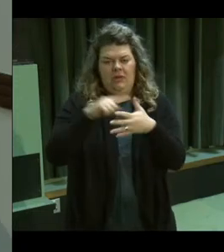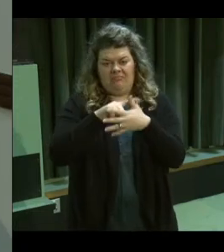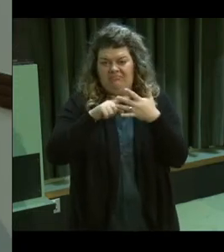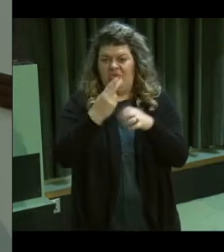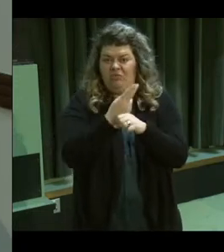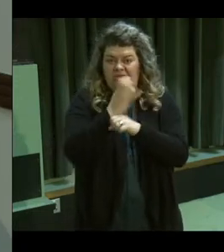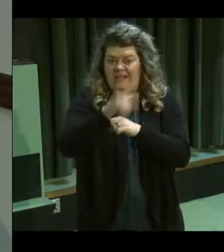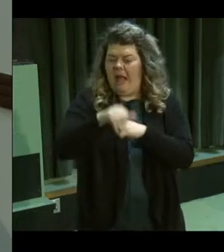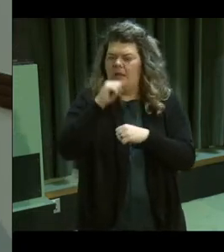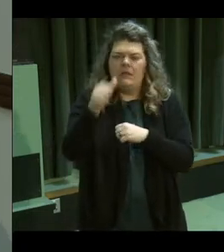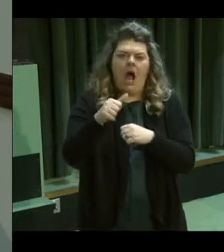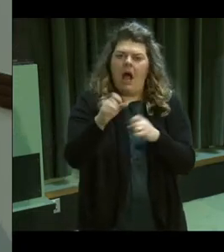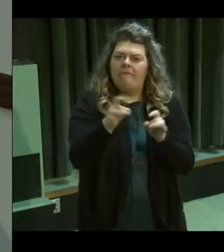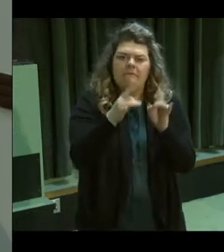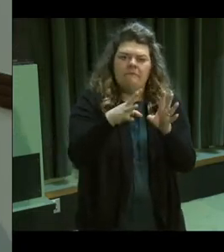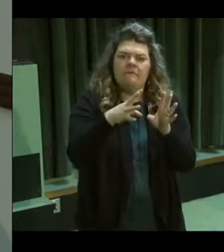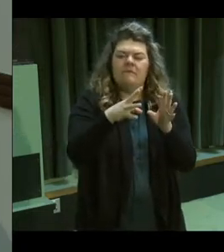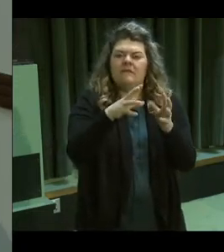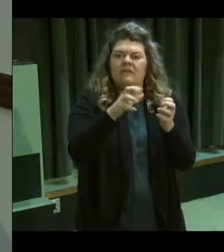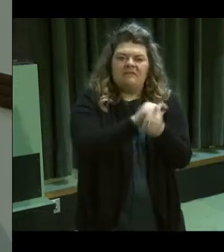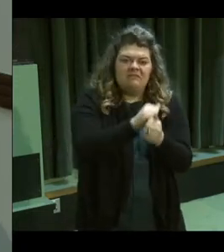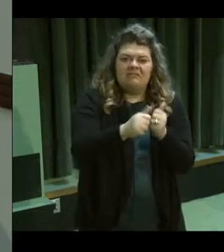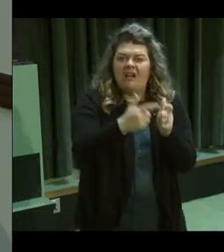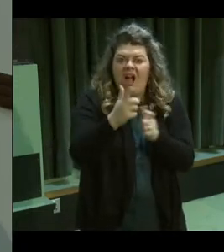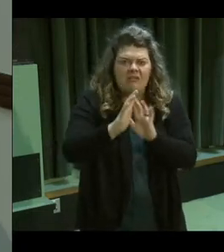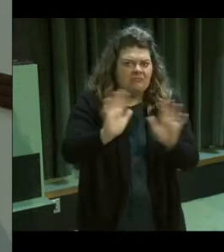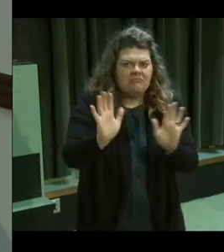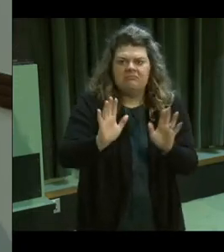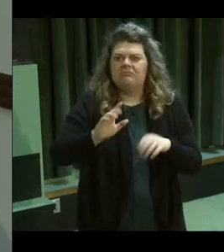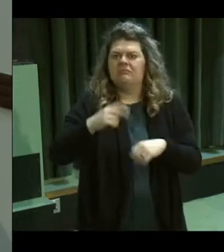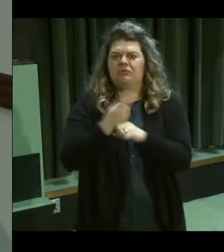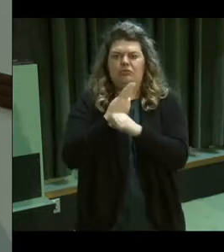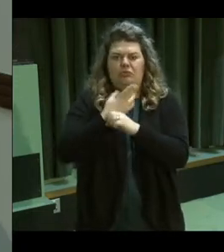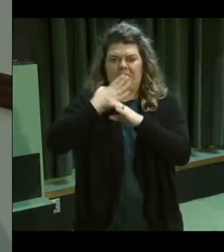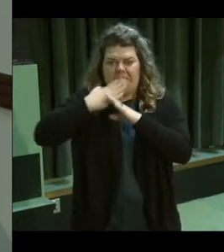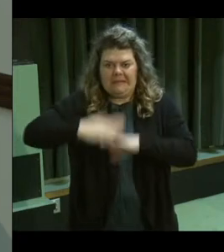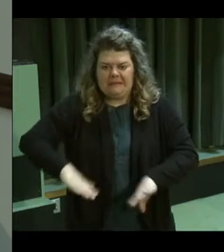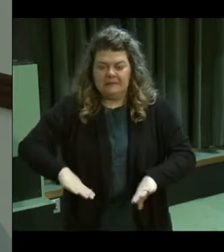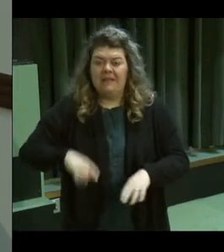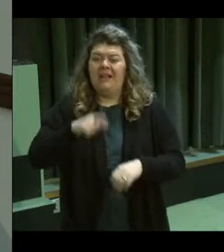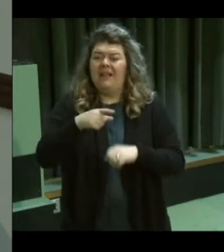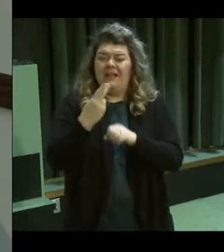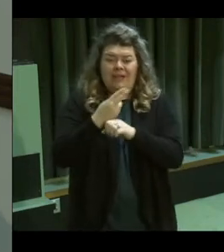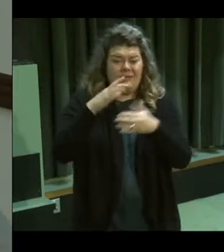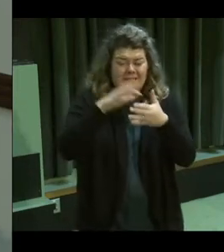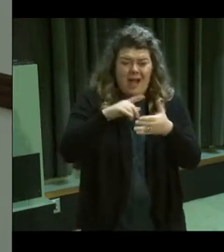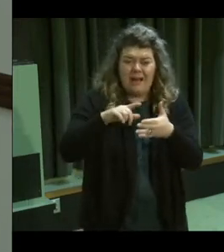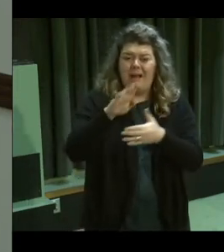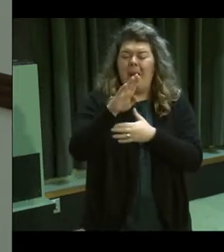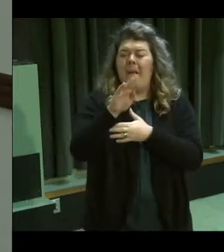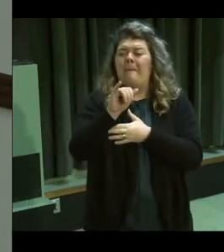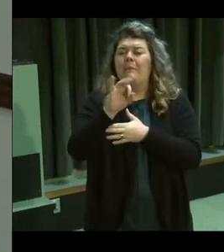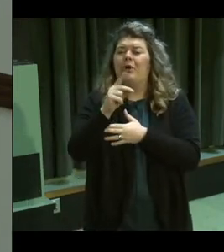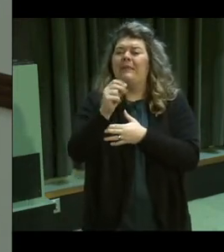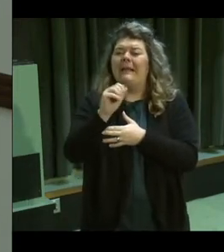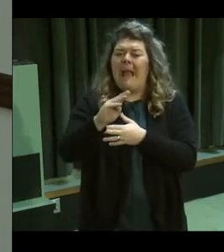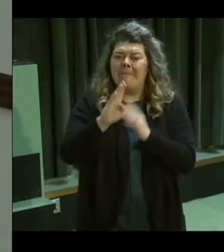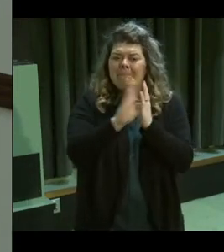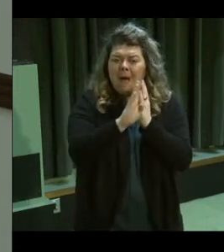stronger influence on my grandfather than Doctor King and Gandhi. He studied the